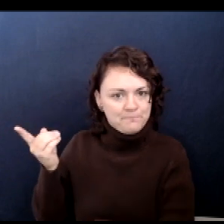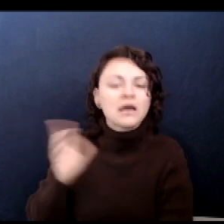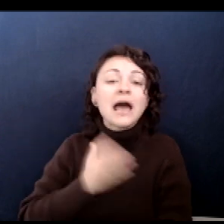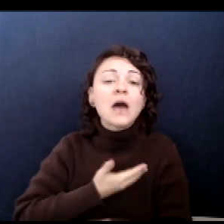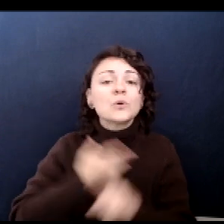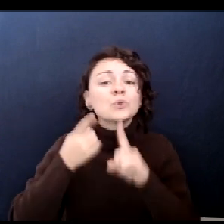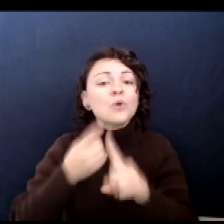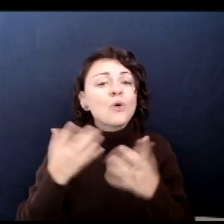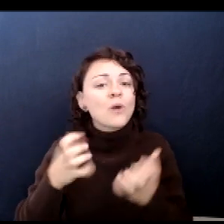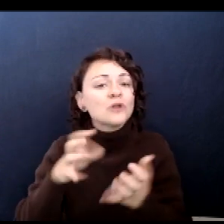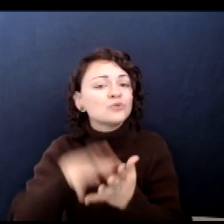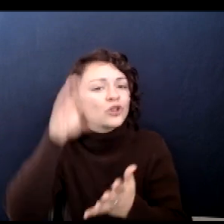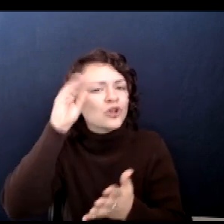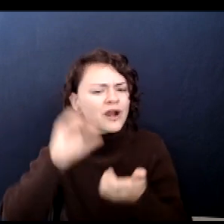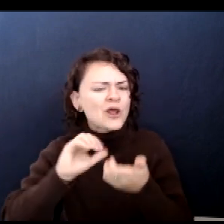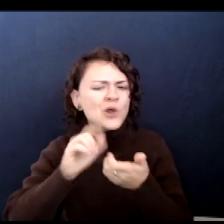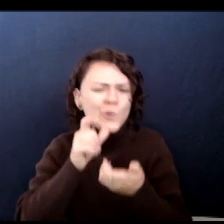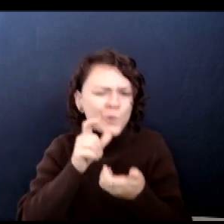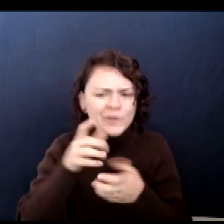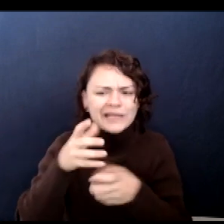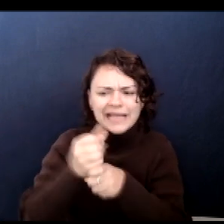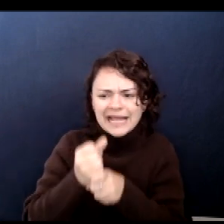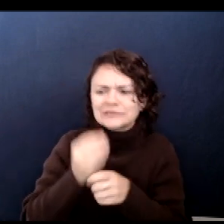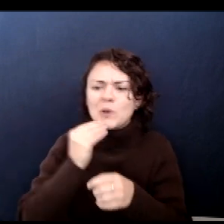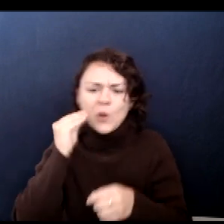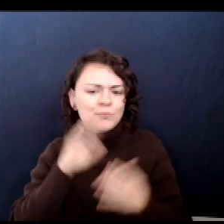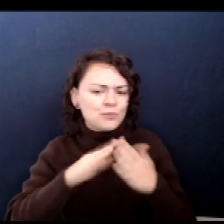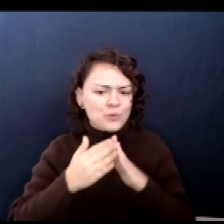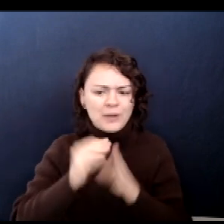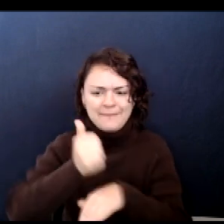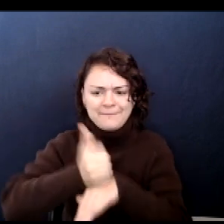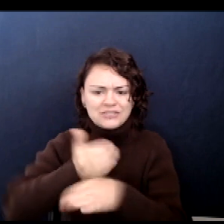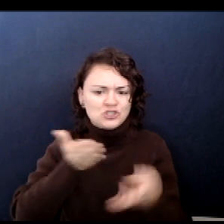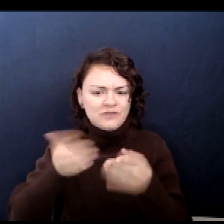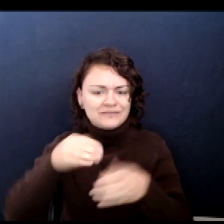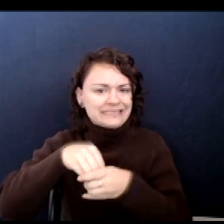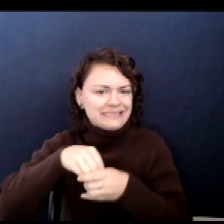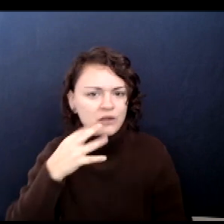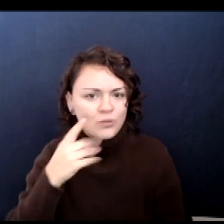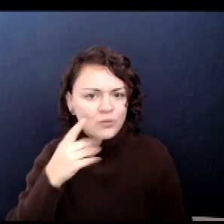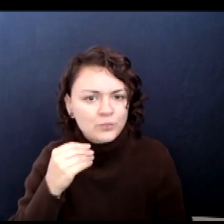who receives home and community based services in Colorado, what services they receive, where there are gaps.